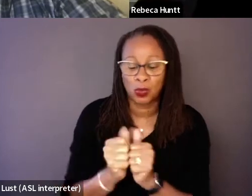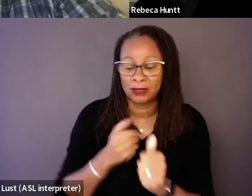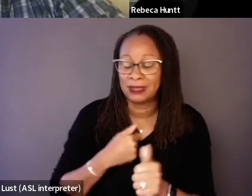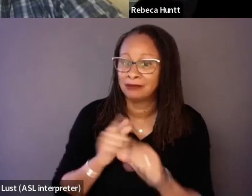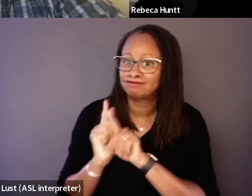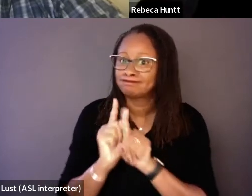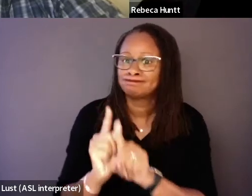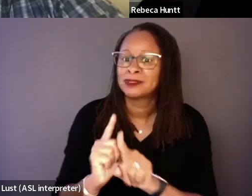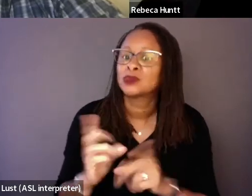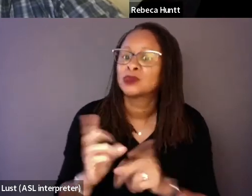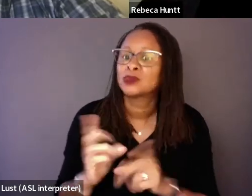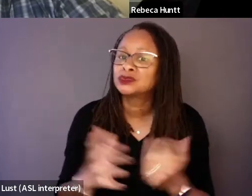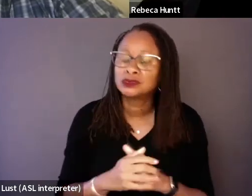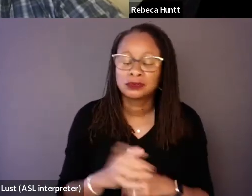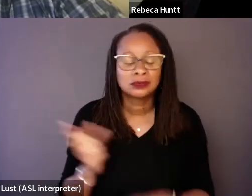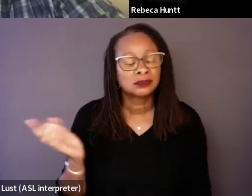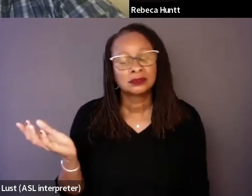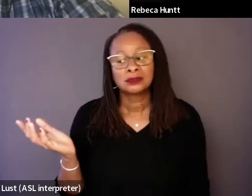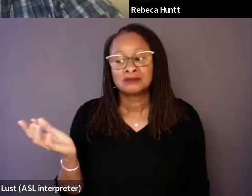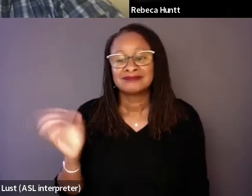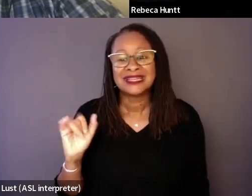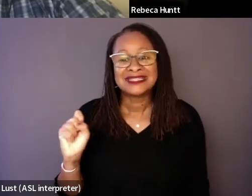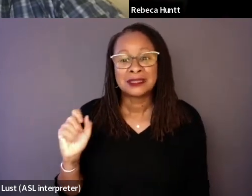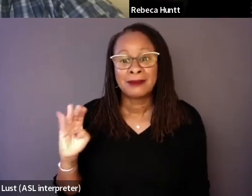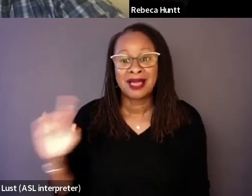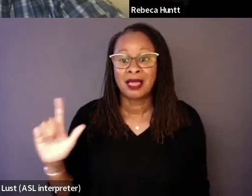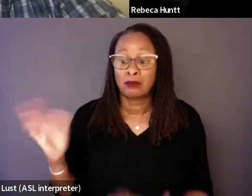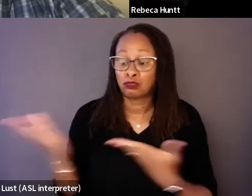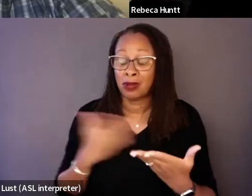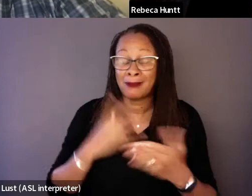took my vision to the next level and we were able to work really well together.